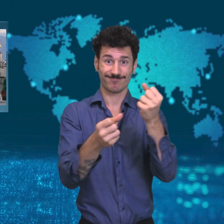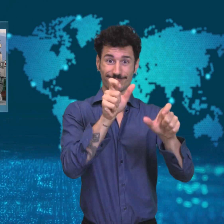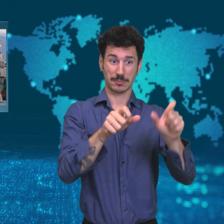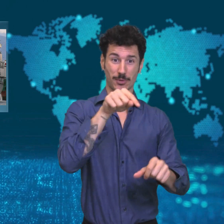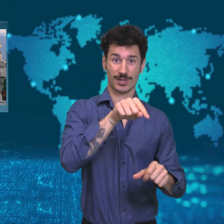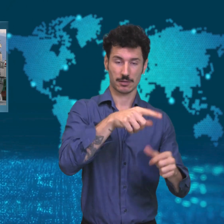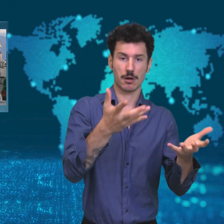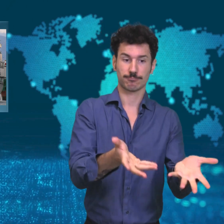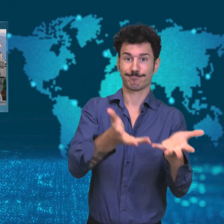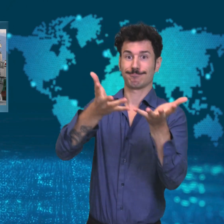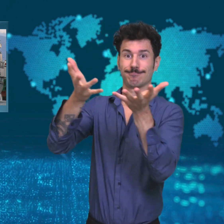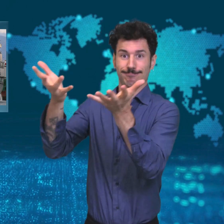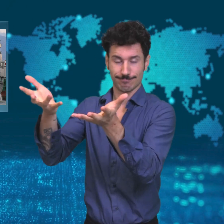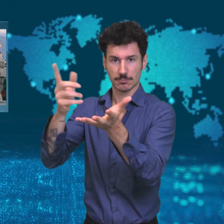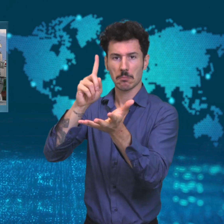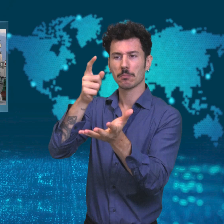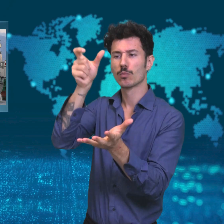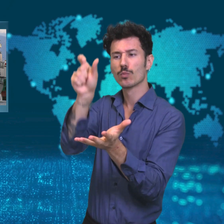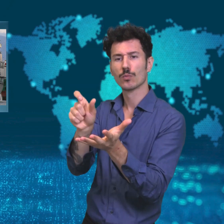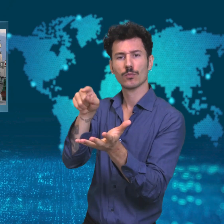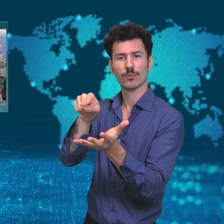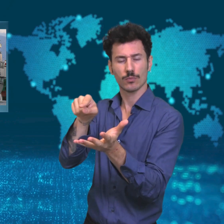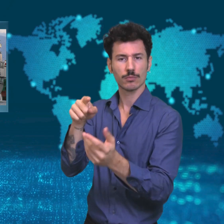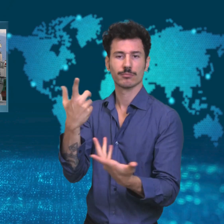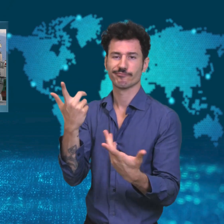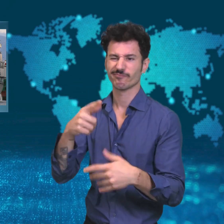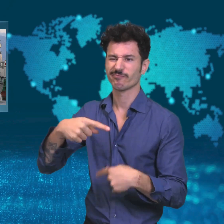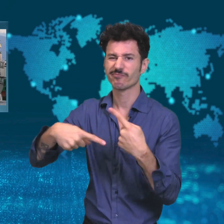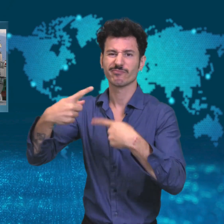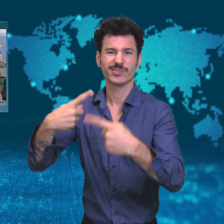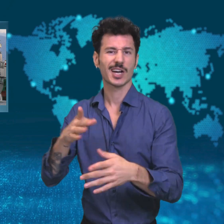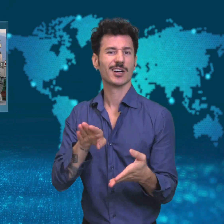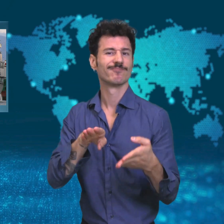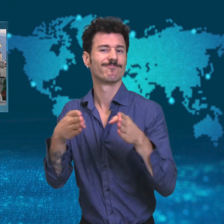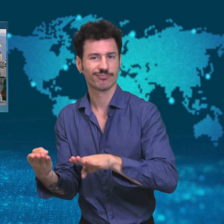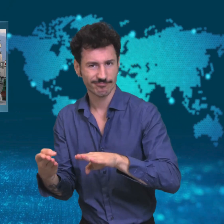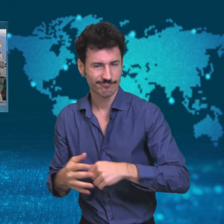Of the sailors who were rescued, one later died.